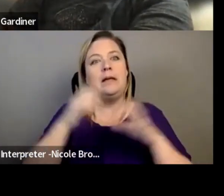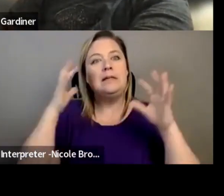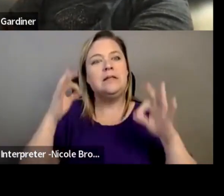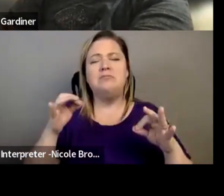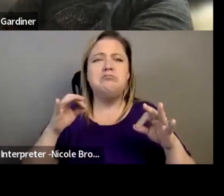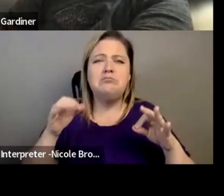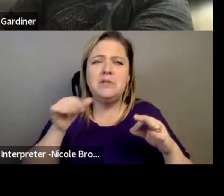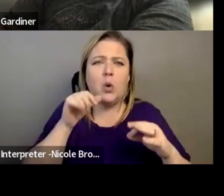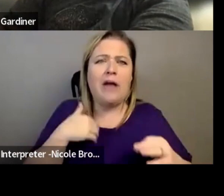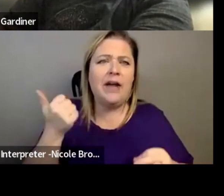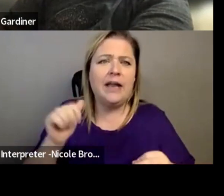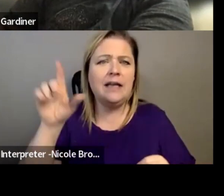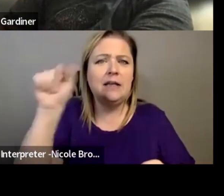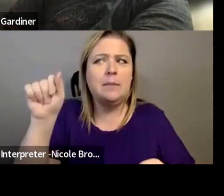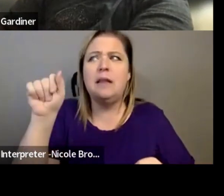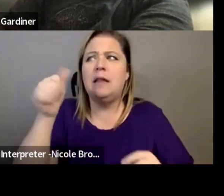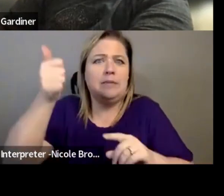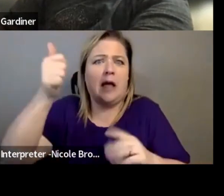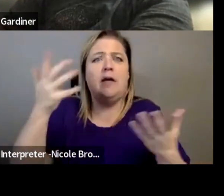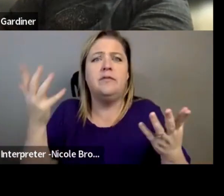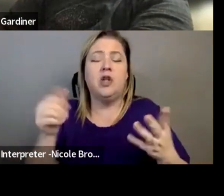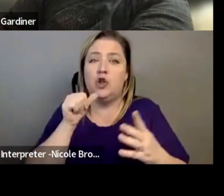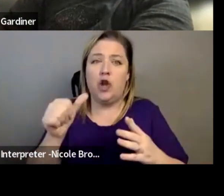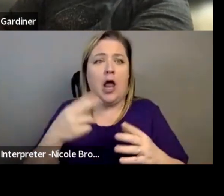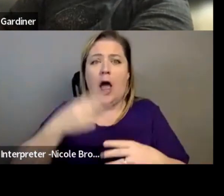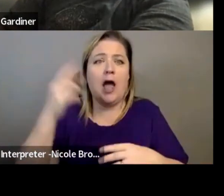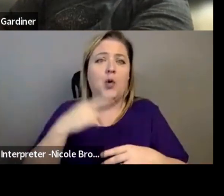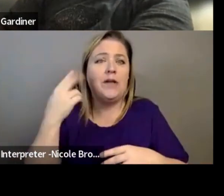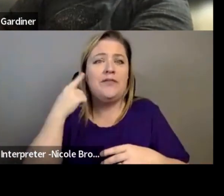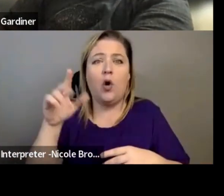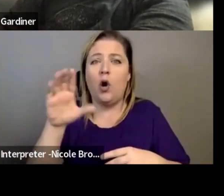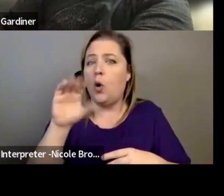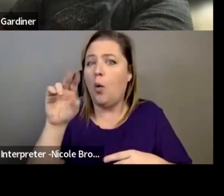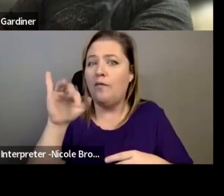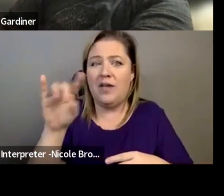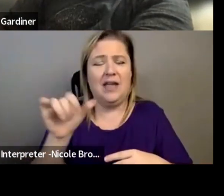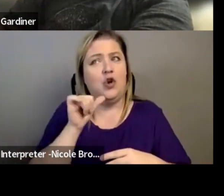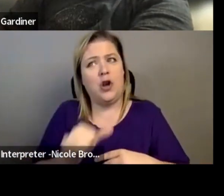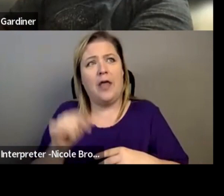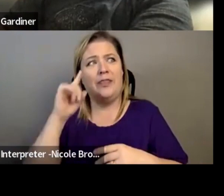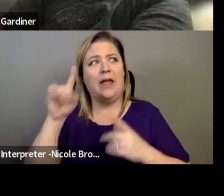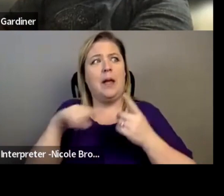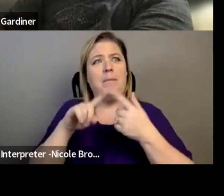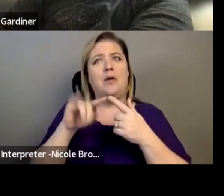have disabilities don't have aren't high risk for COVID who are making business decisions